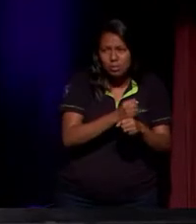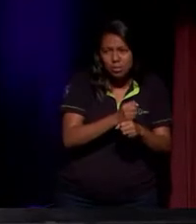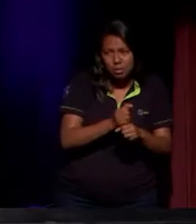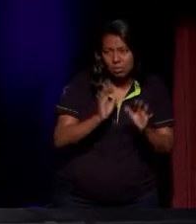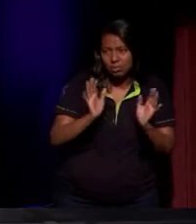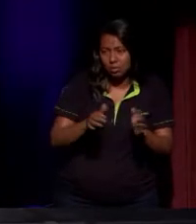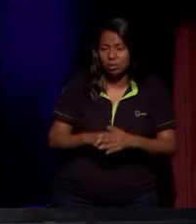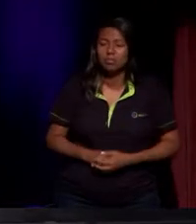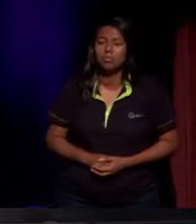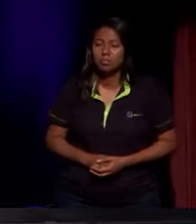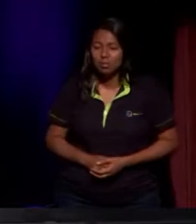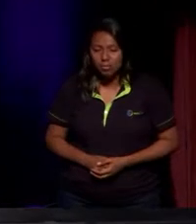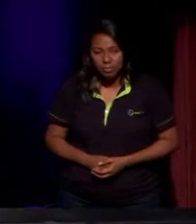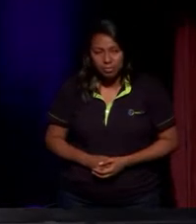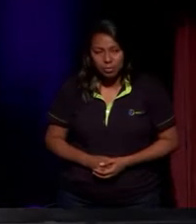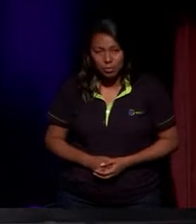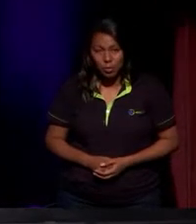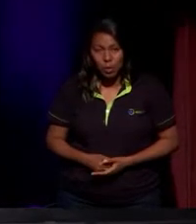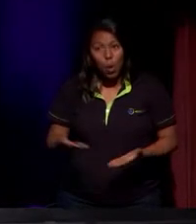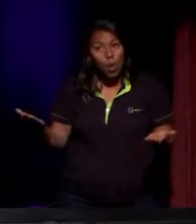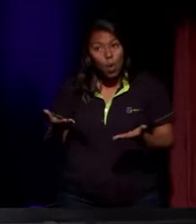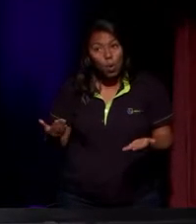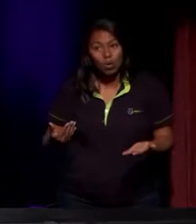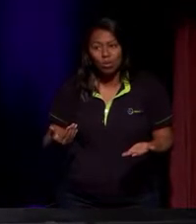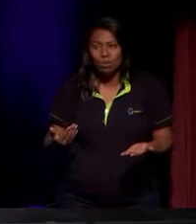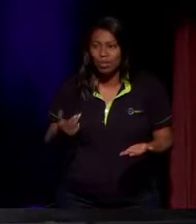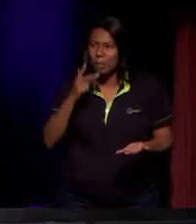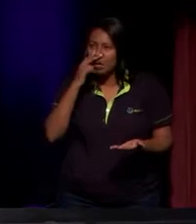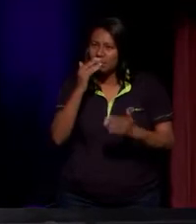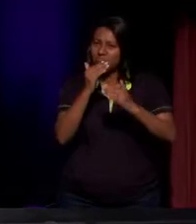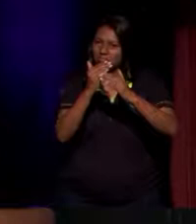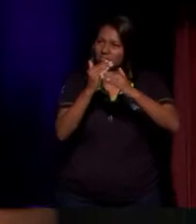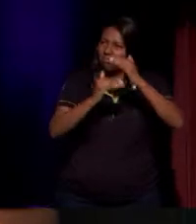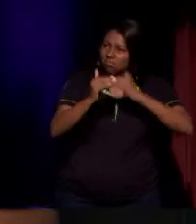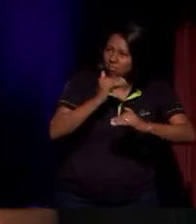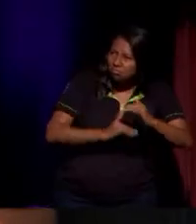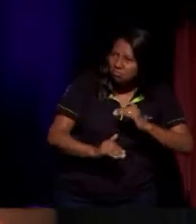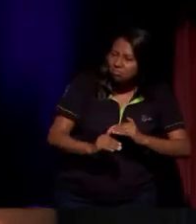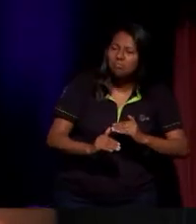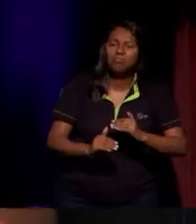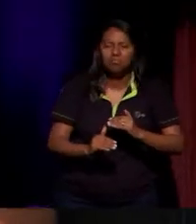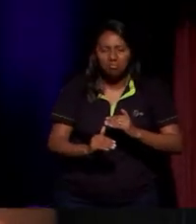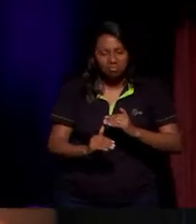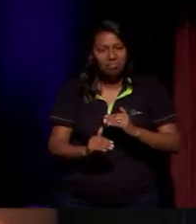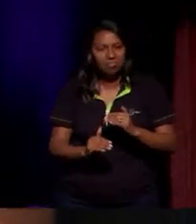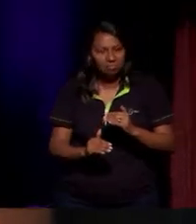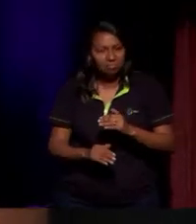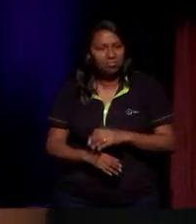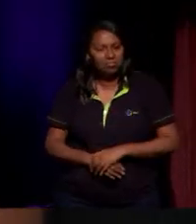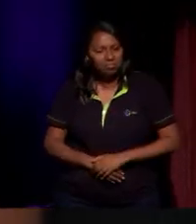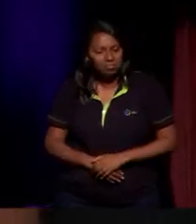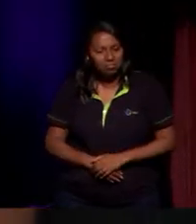because we are living a setback, what is it for not to stay far away